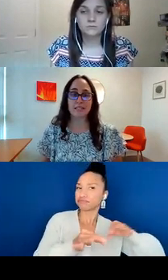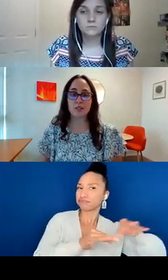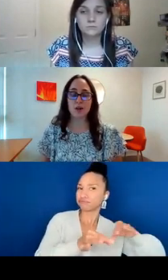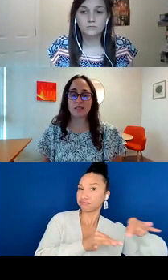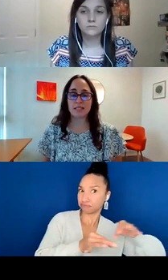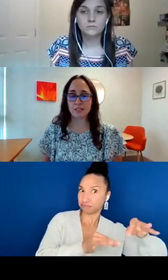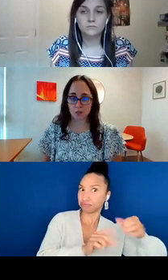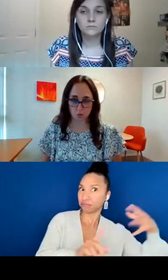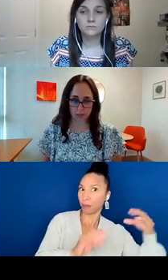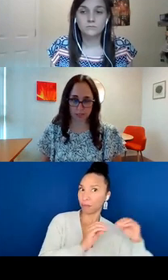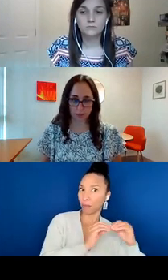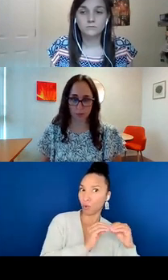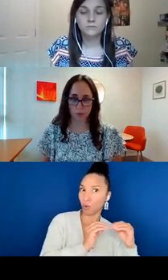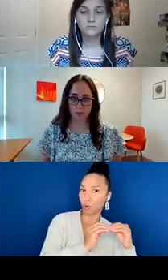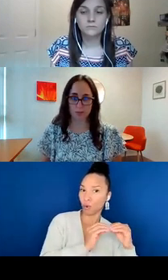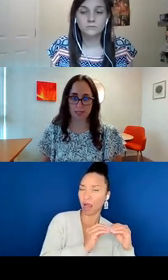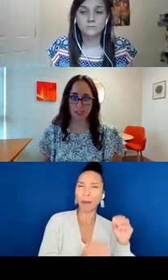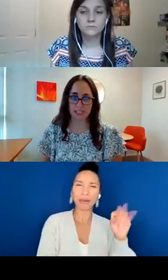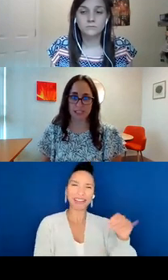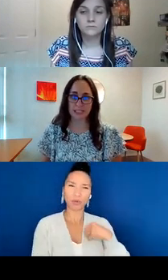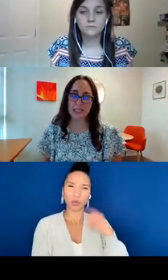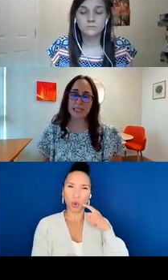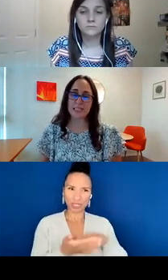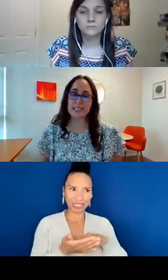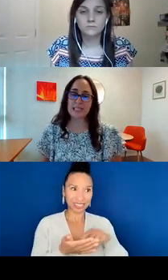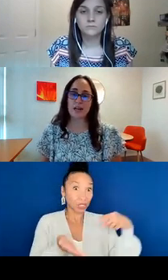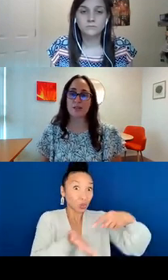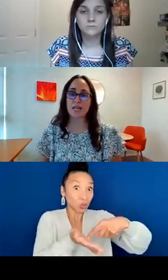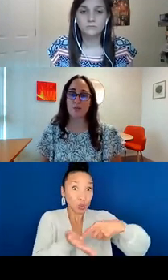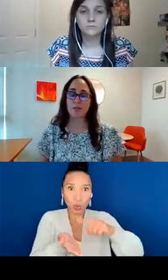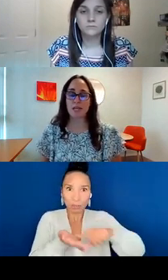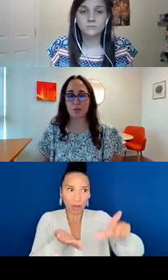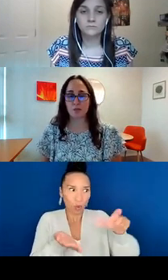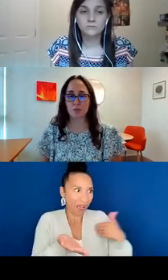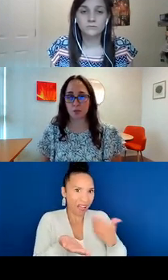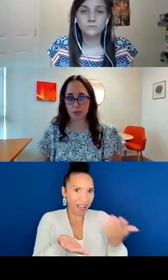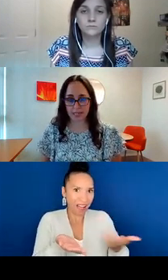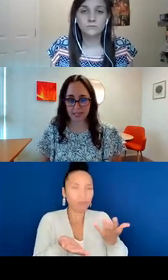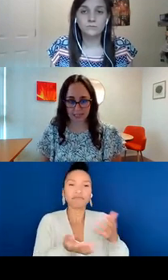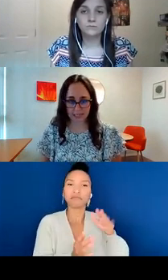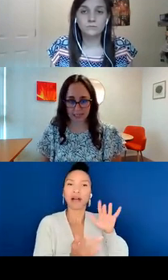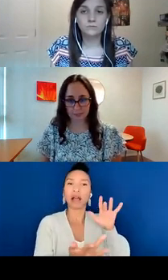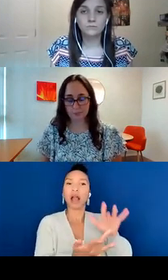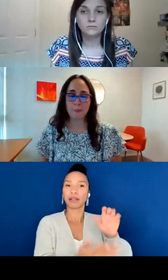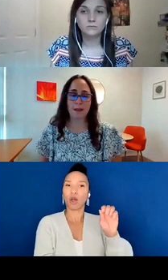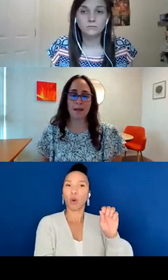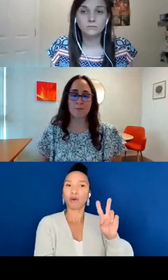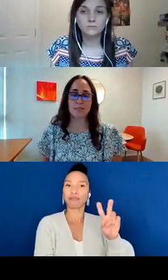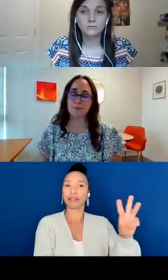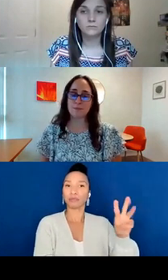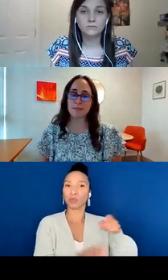we ask that you contact your OVW program specialist to see how they would like you to report that data.